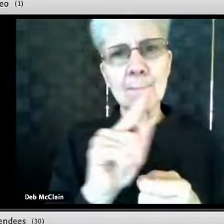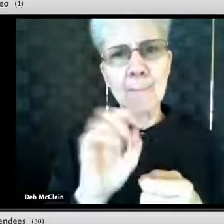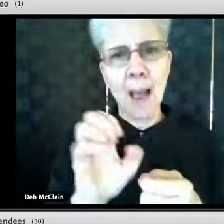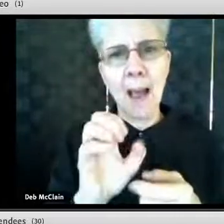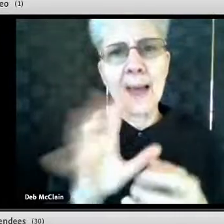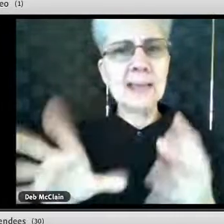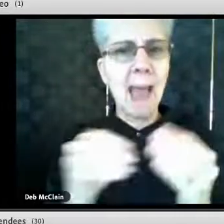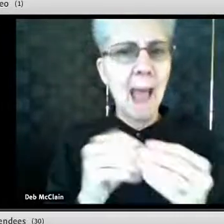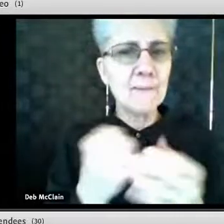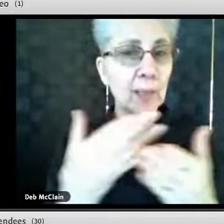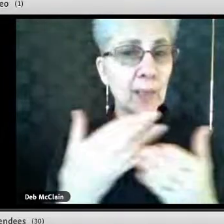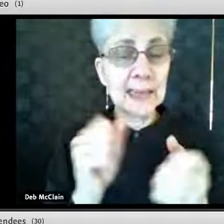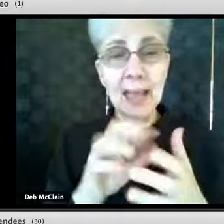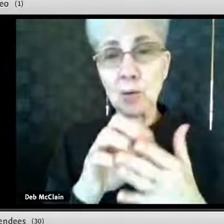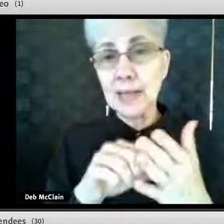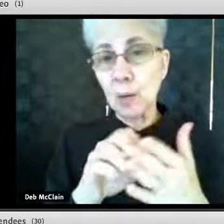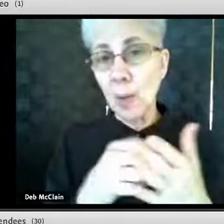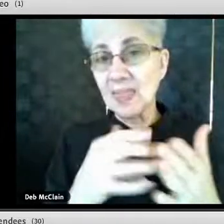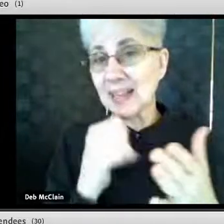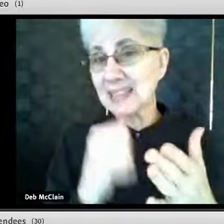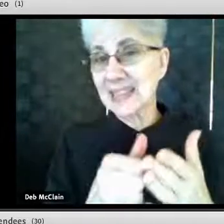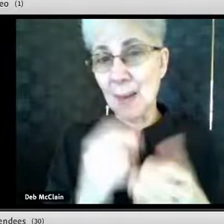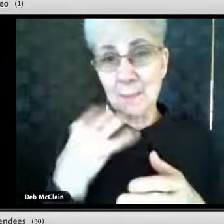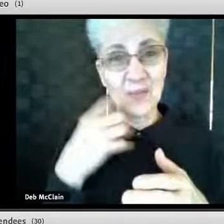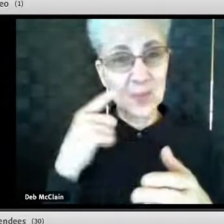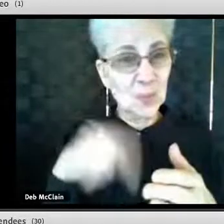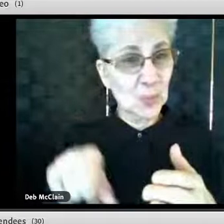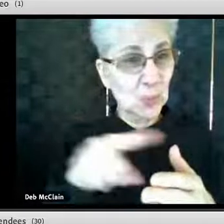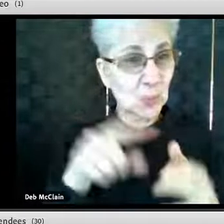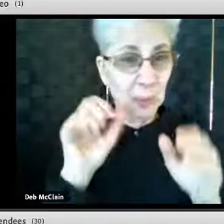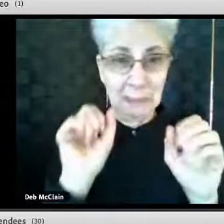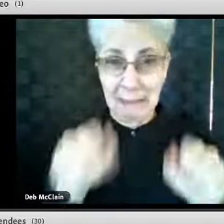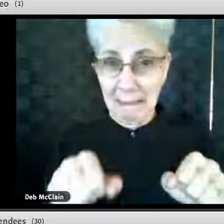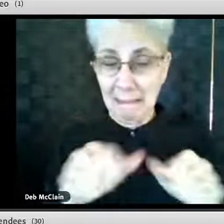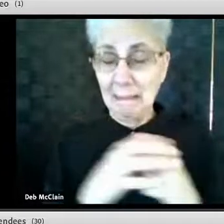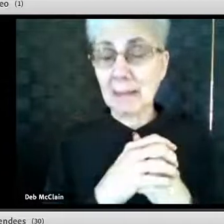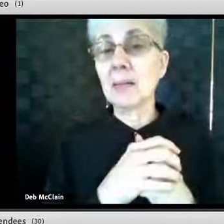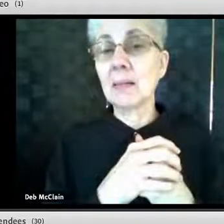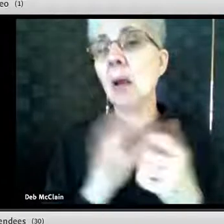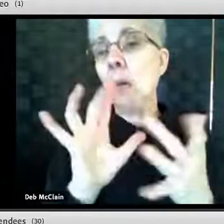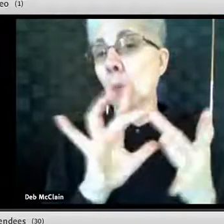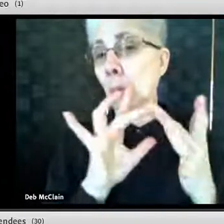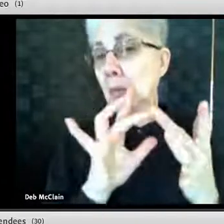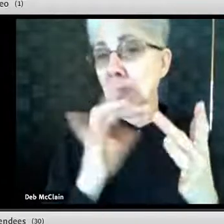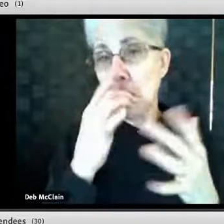in a couple of extra things to take away stuff that's not useful for you. If reach is not done,